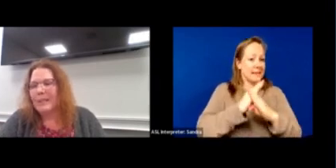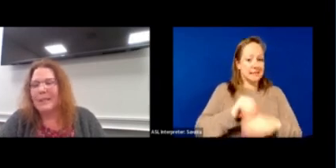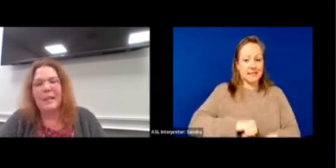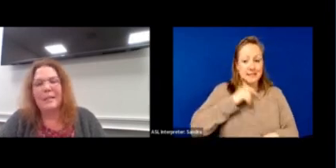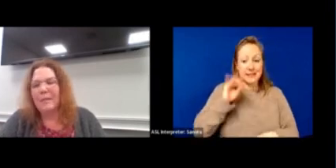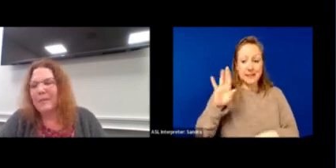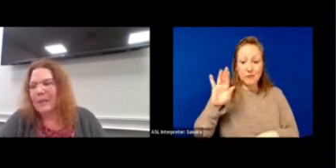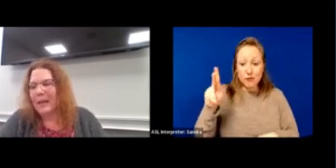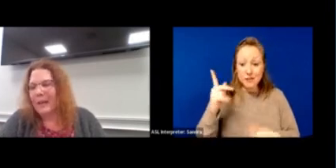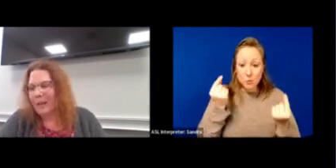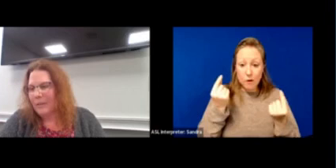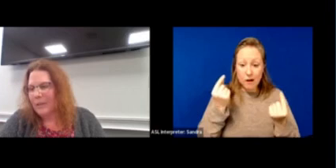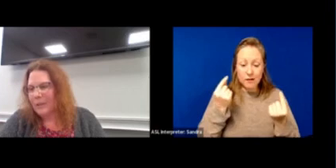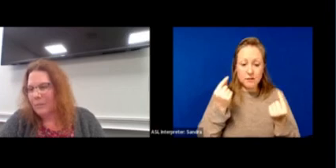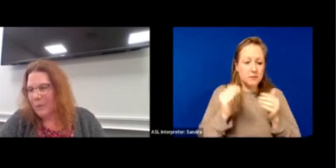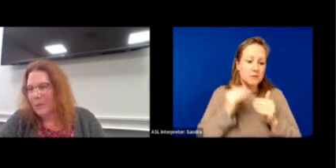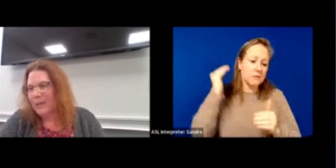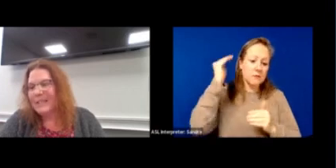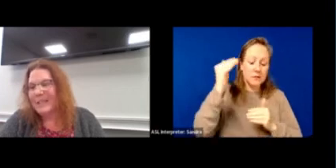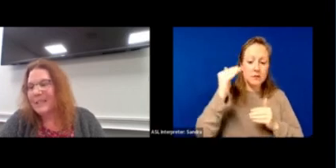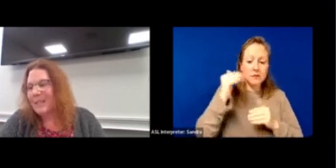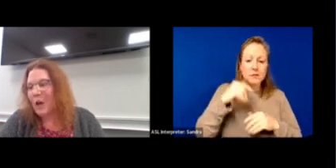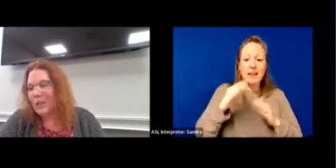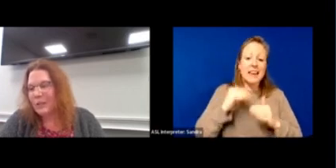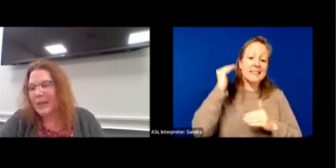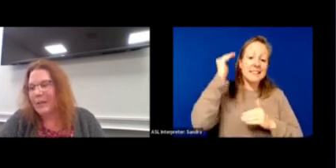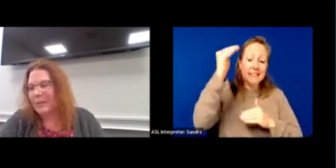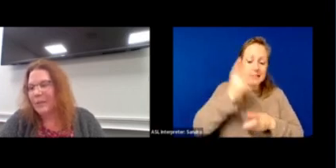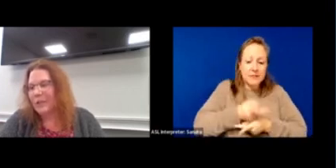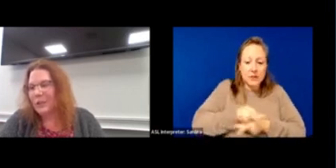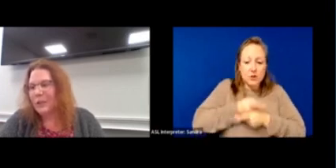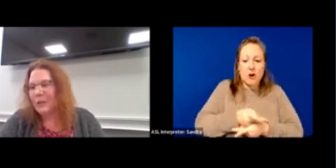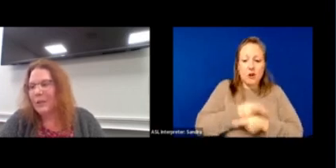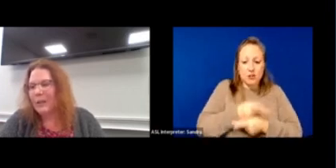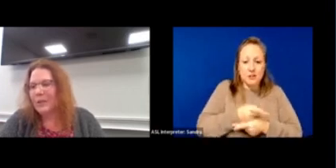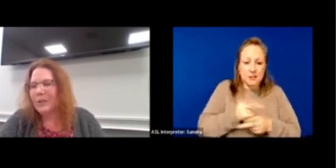It's excessive. Caregivers are sorry, excessively cautious caregivers concerned about their